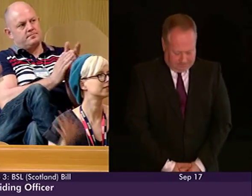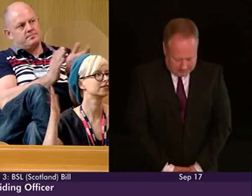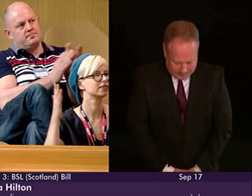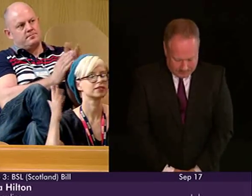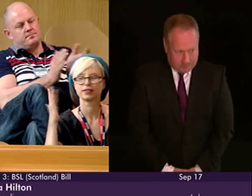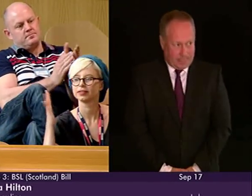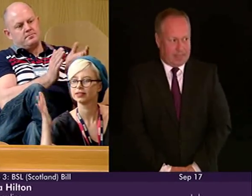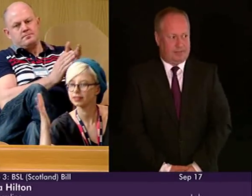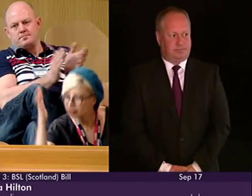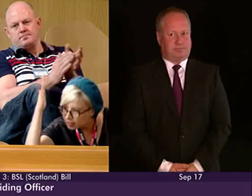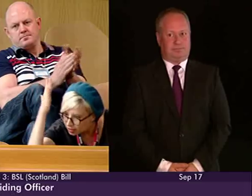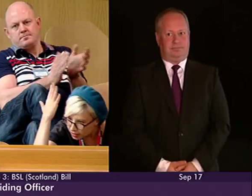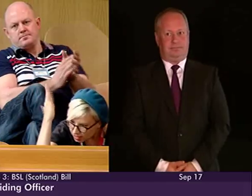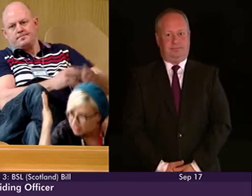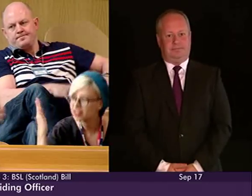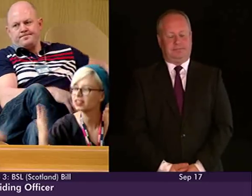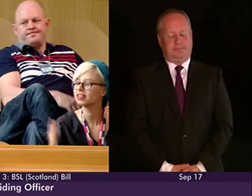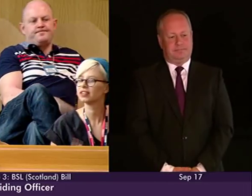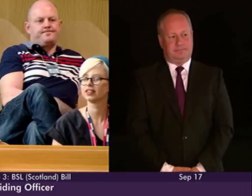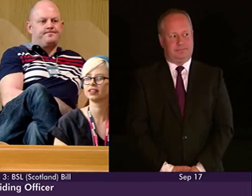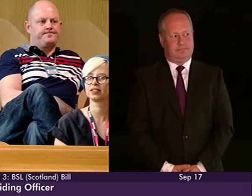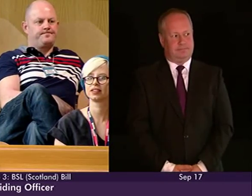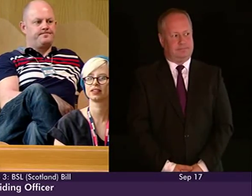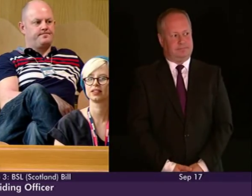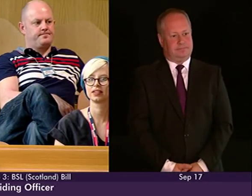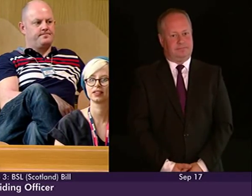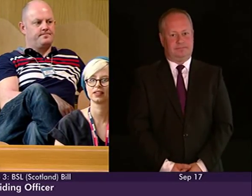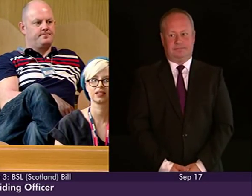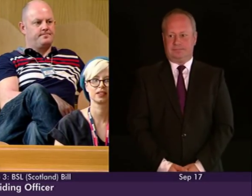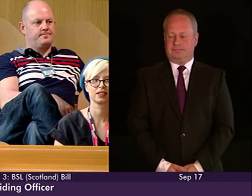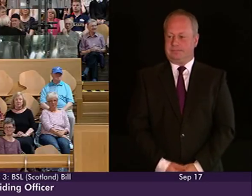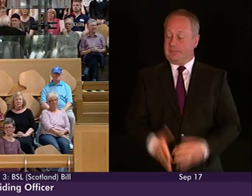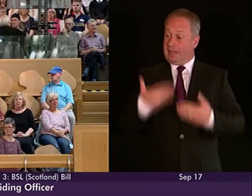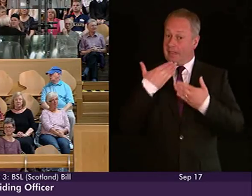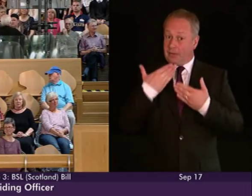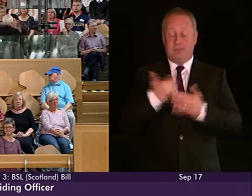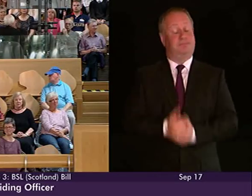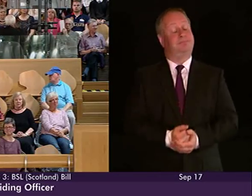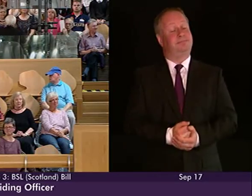members today.